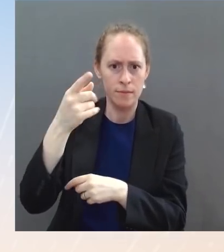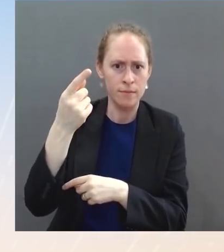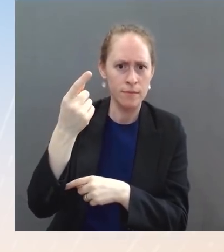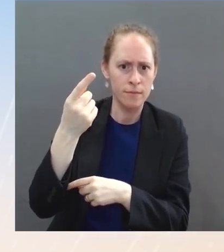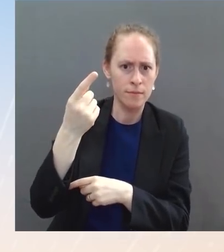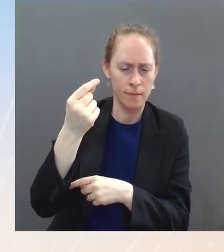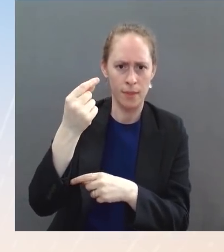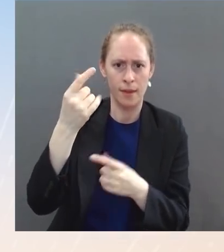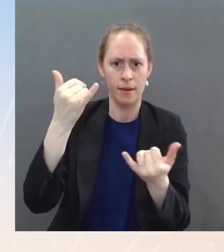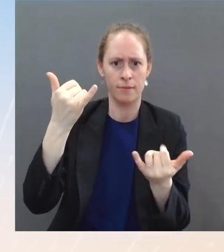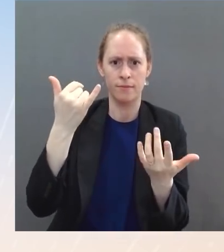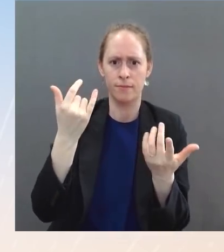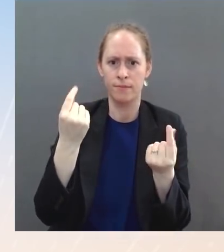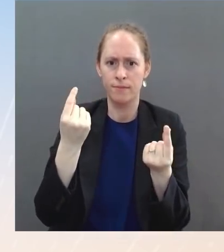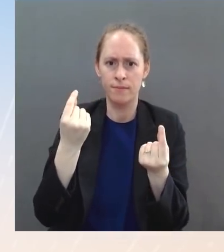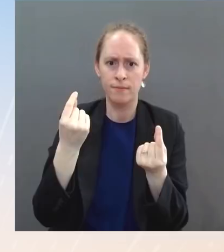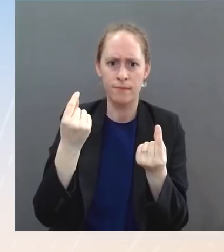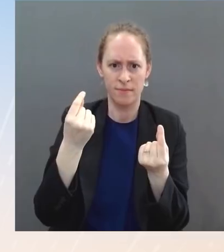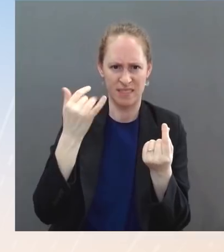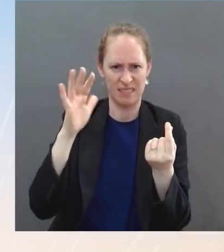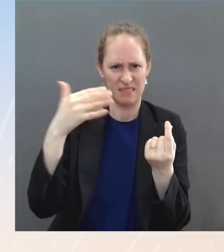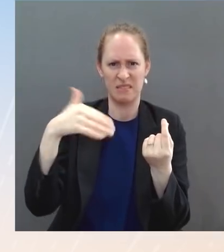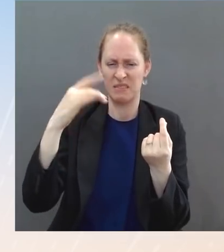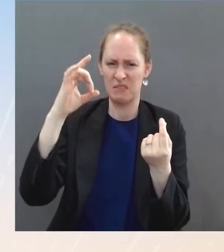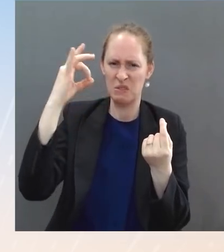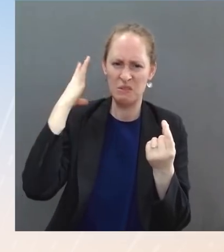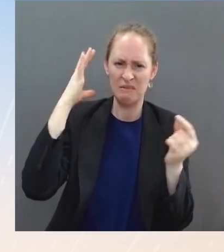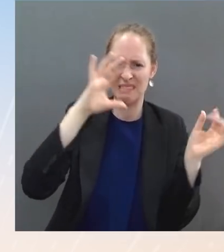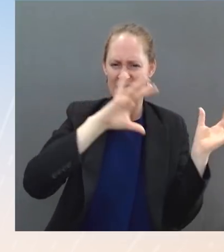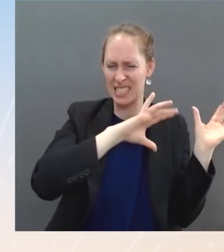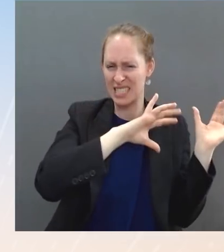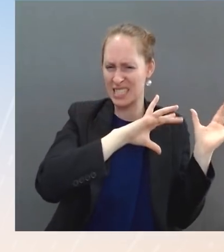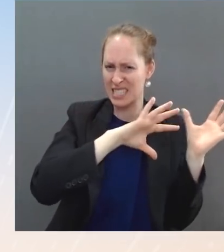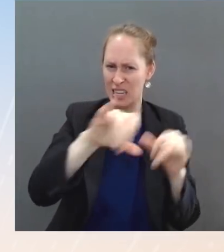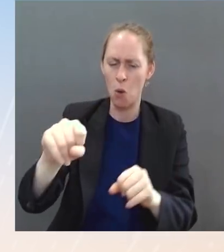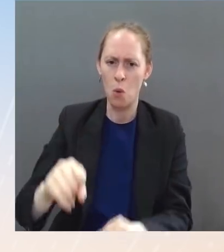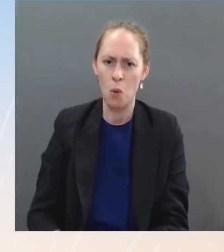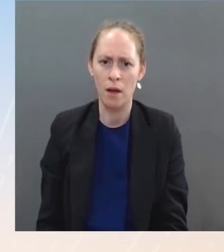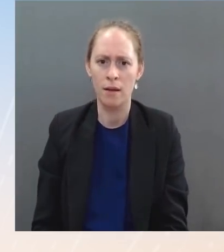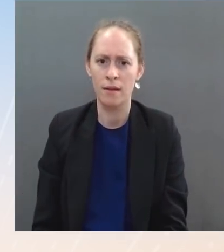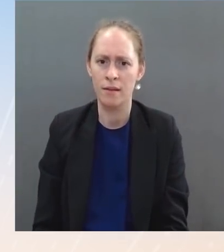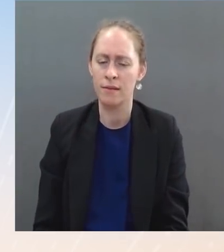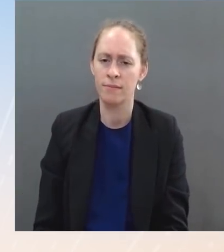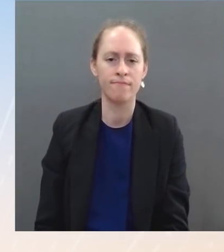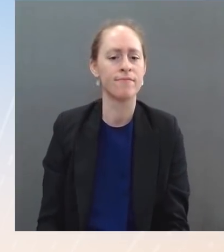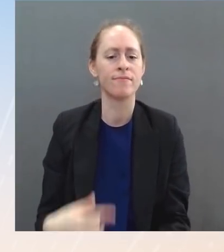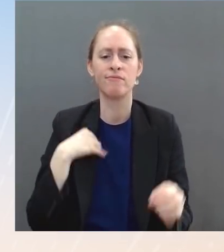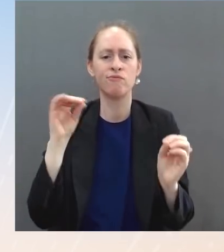that we may be hearing about? Ms. Psaki: I don't have a new or additional assessment. This is something we will continue to gather information on,